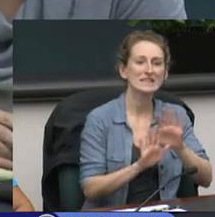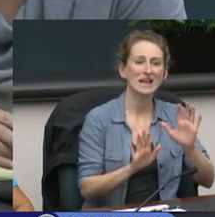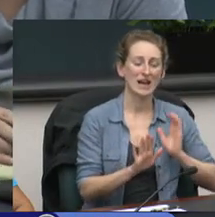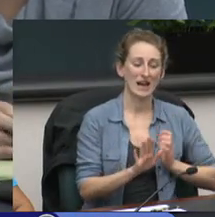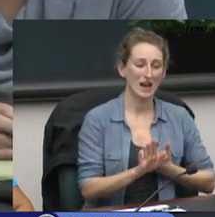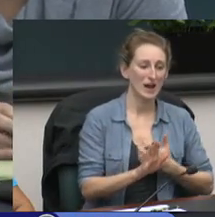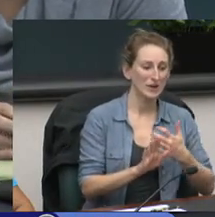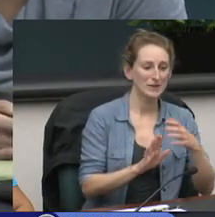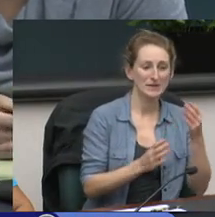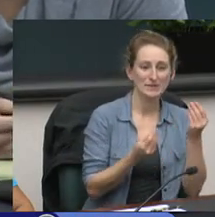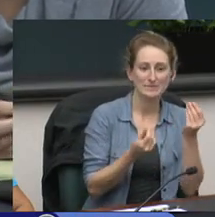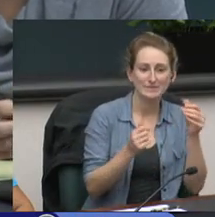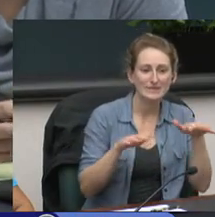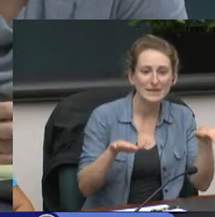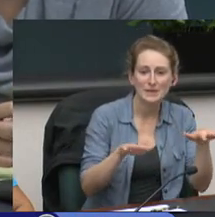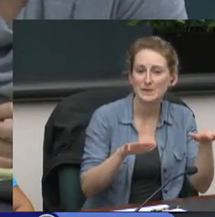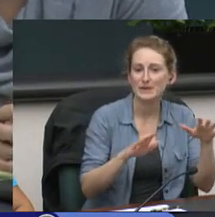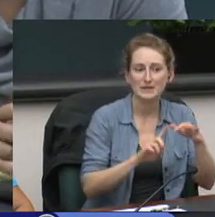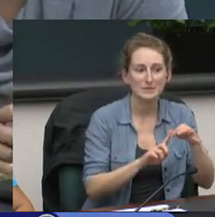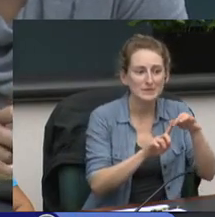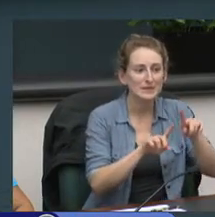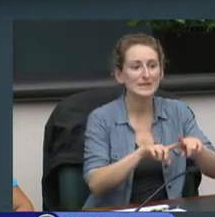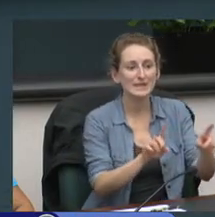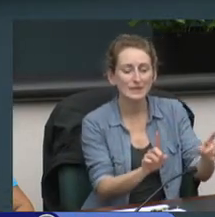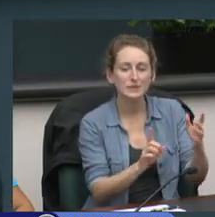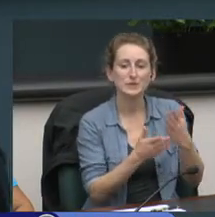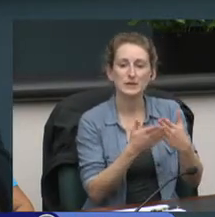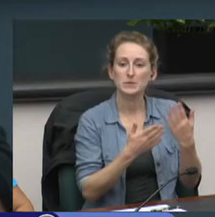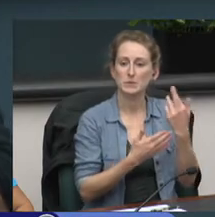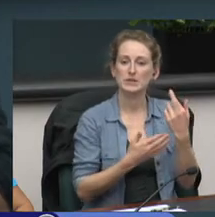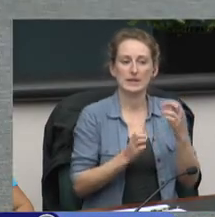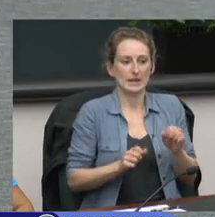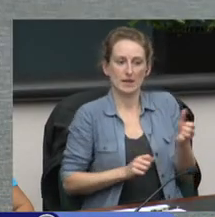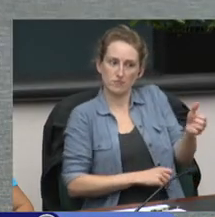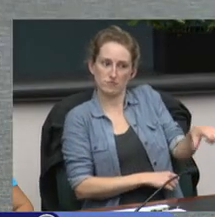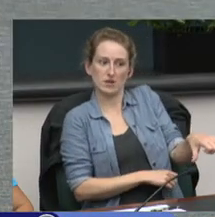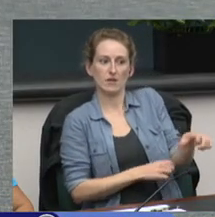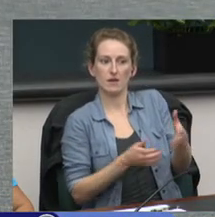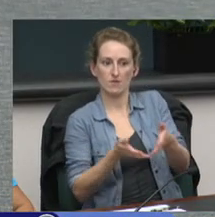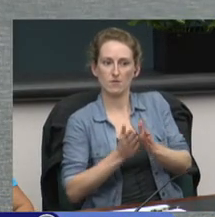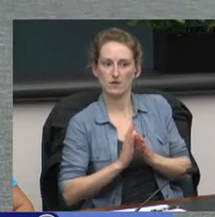deny the conditional use request okay thank you comes merukimon Smith